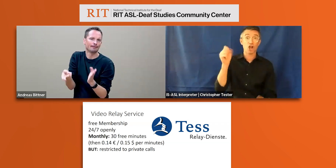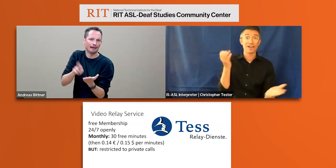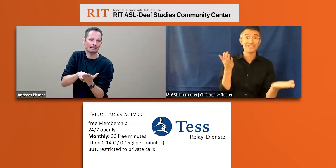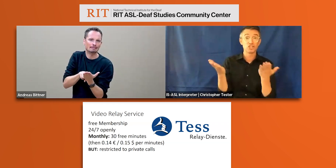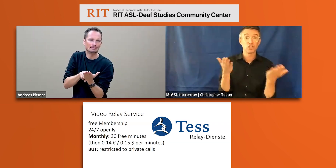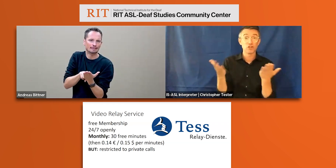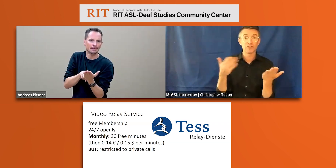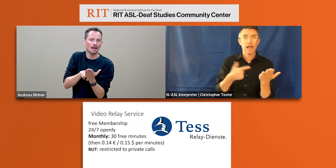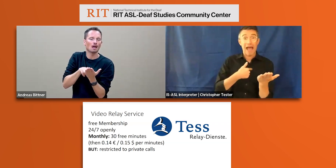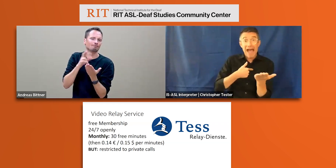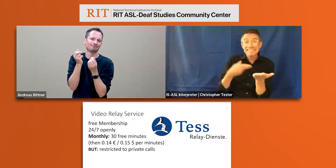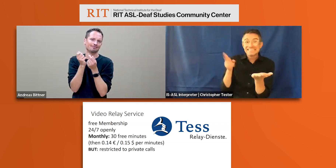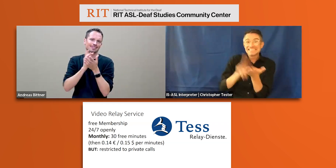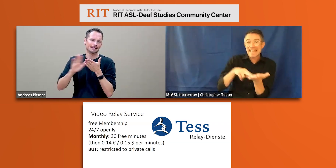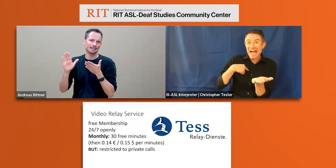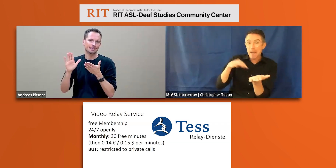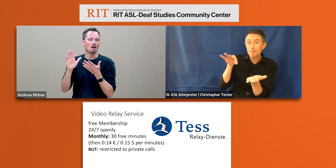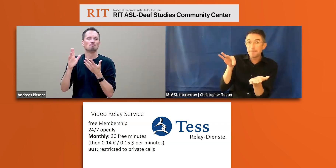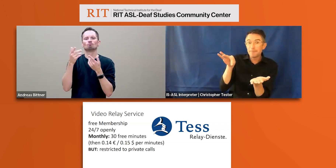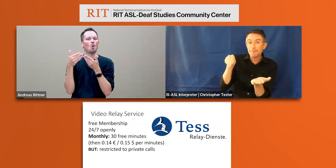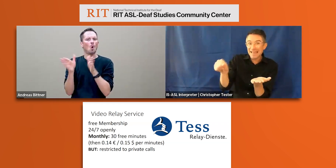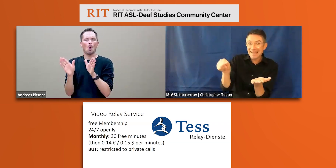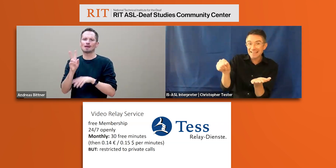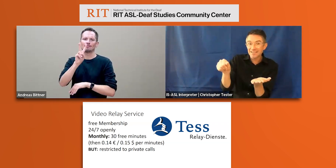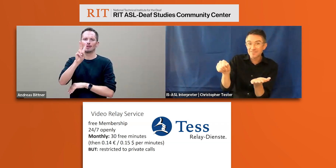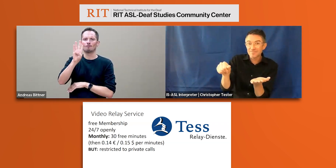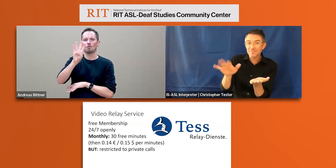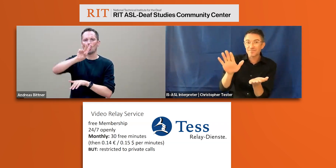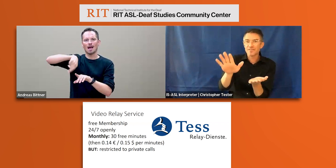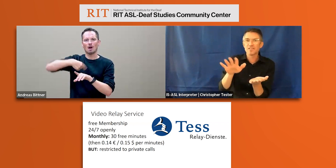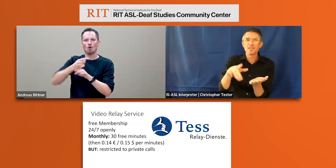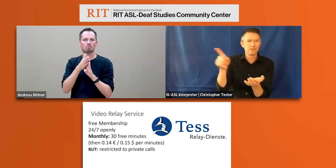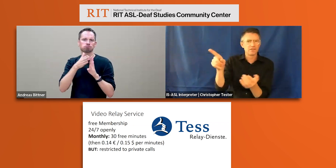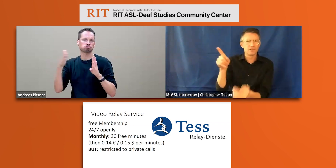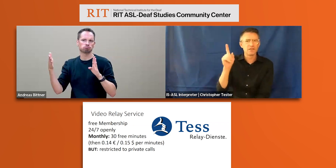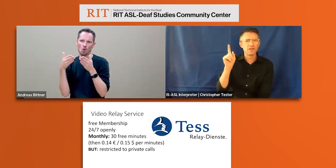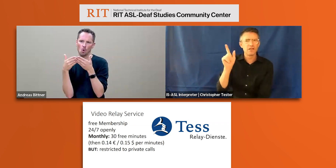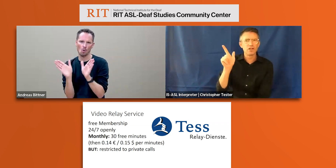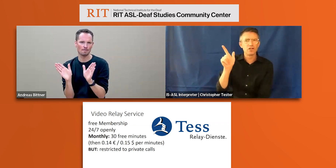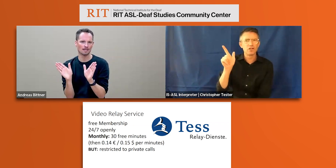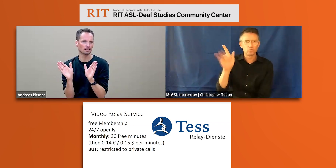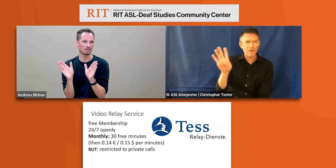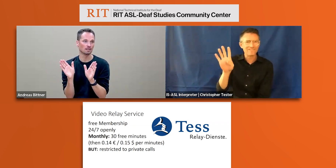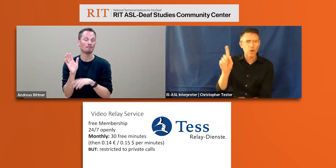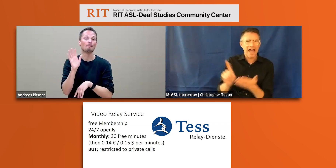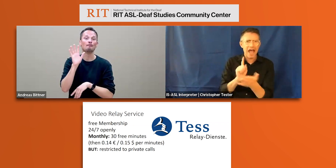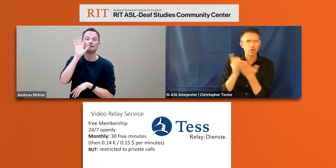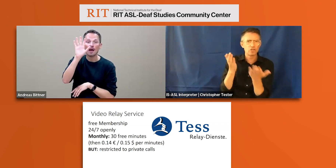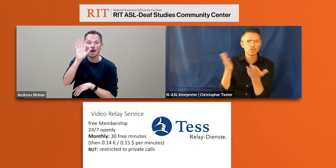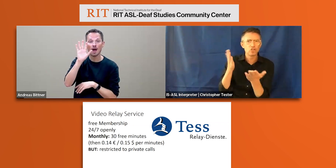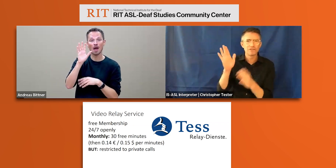So, if I want to use VRS services, I have to sign up and pay a fee.